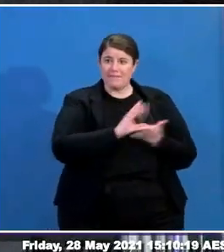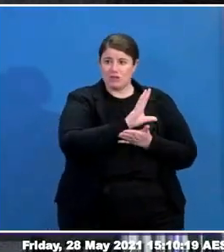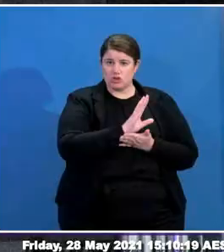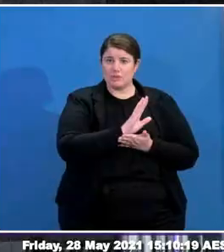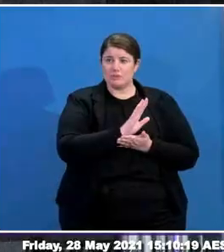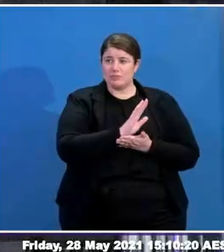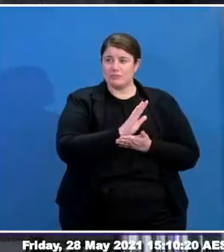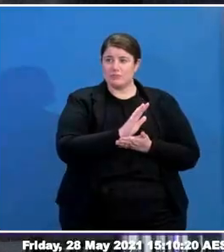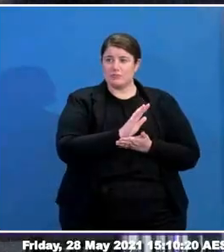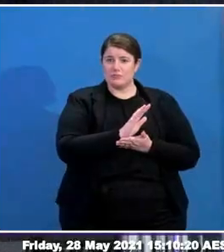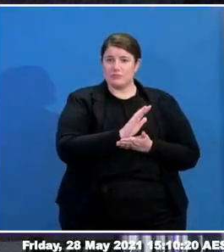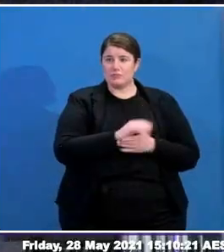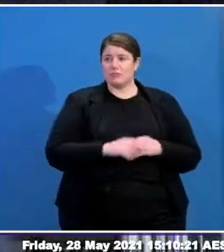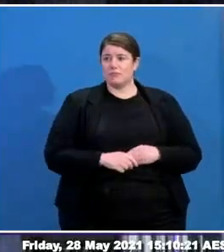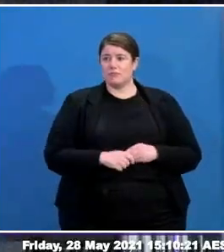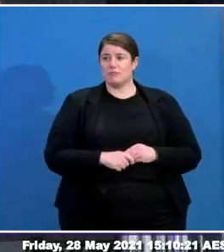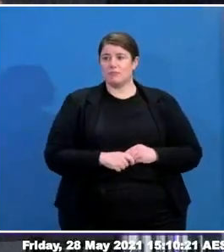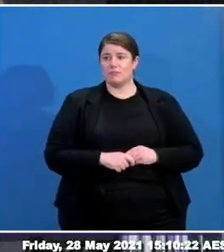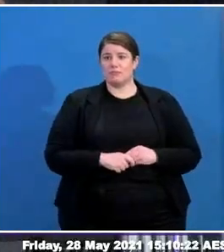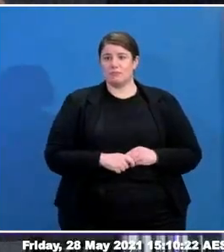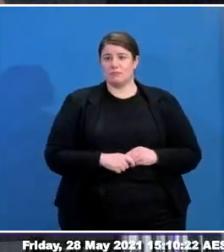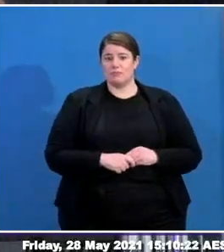Just to summarise it, as I understand it, at the time of the eviction notice in